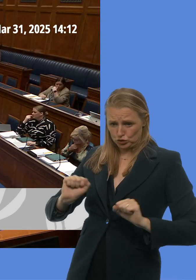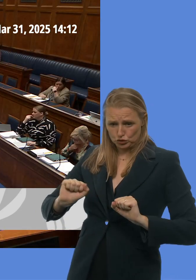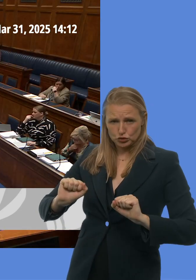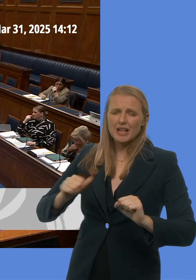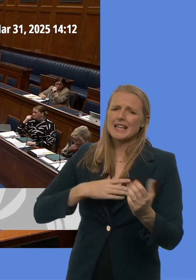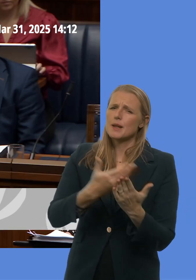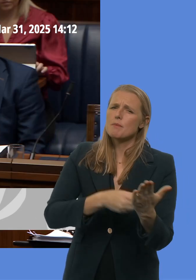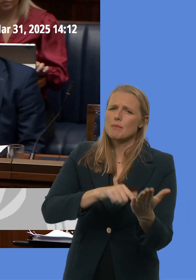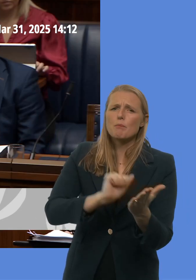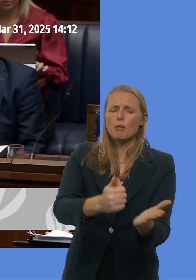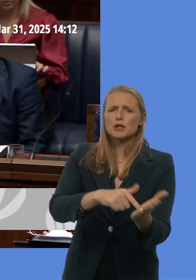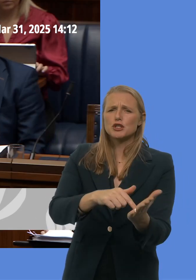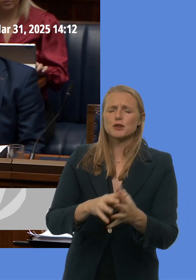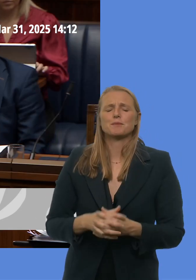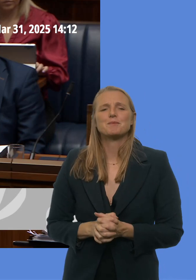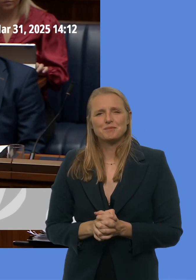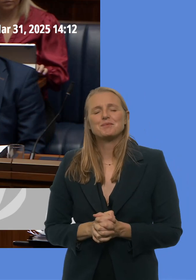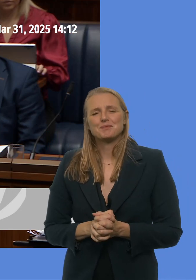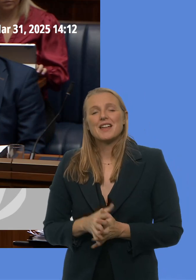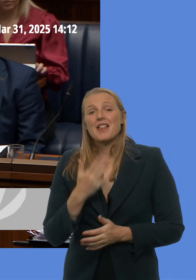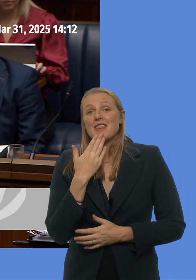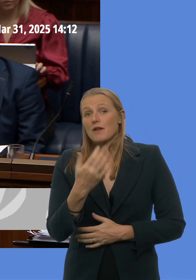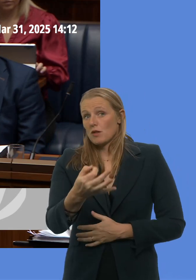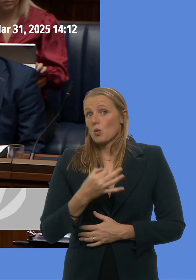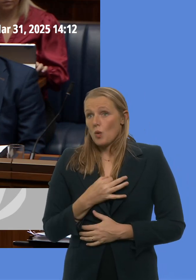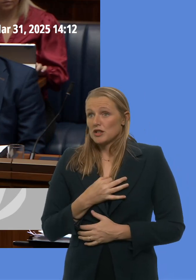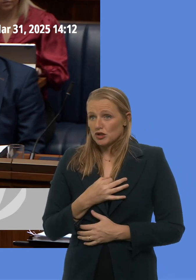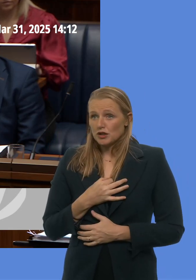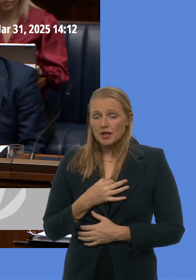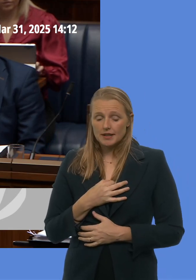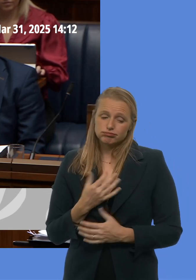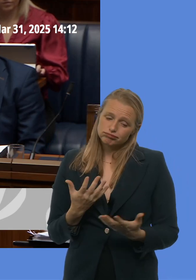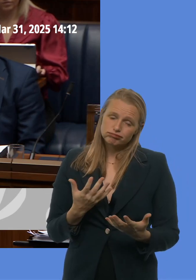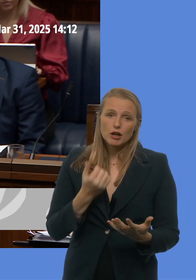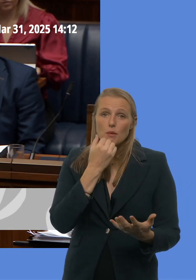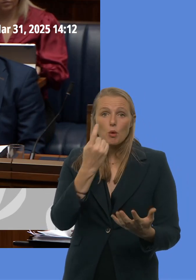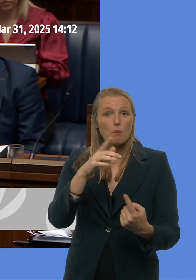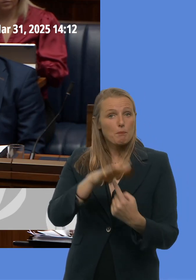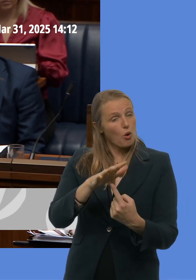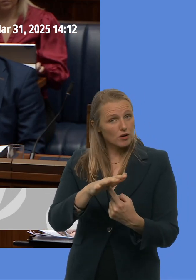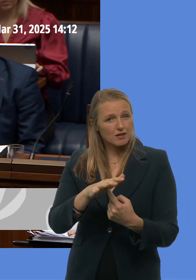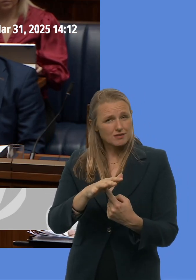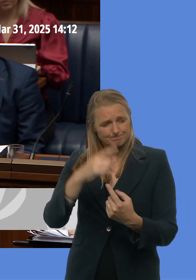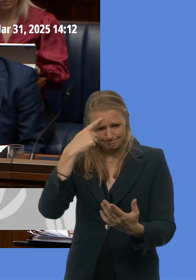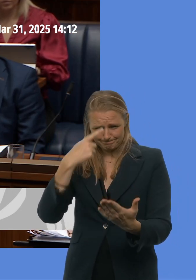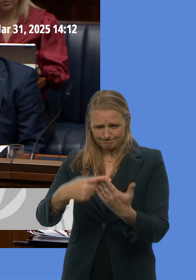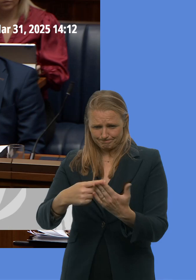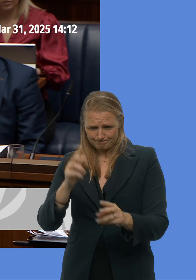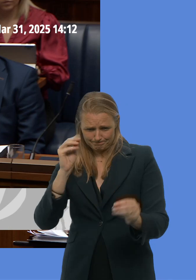Thank you, Mr Speaker. I thank the Member for his question. The most important thing in all this is the assessment of whether this will make a